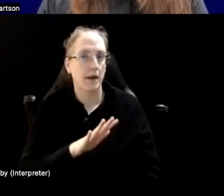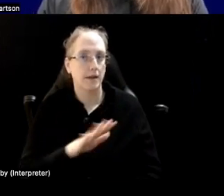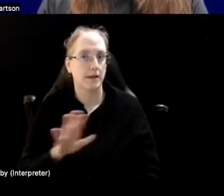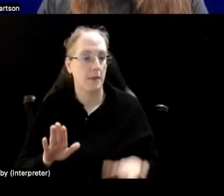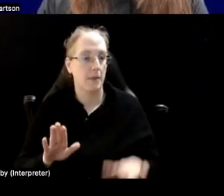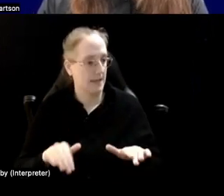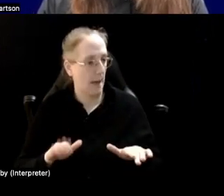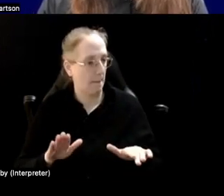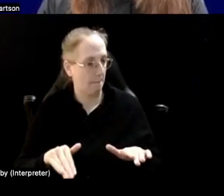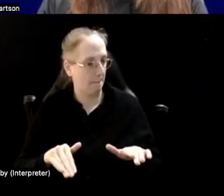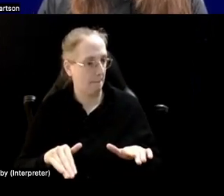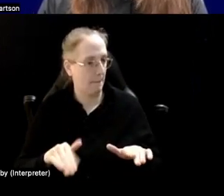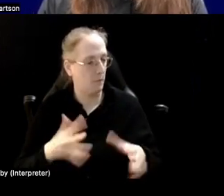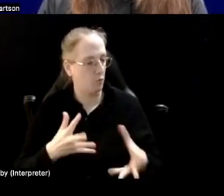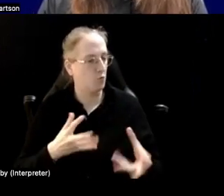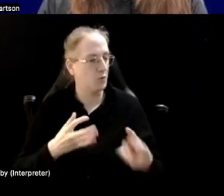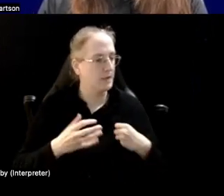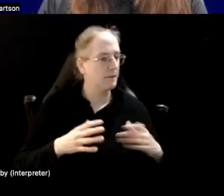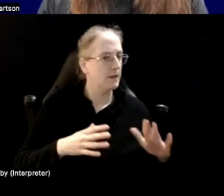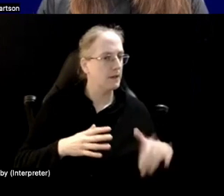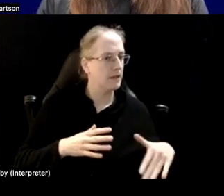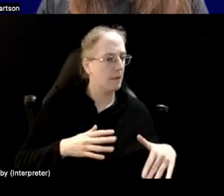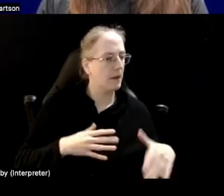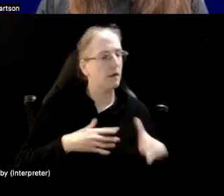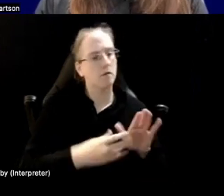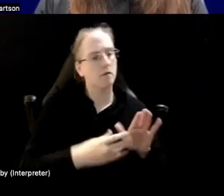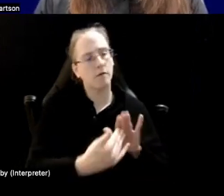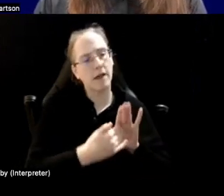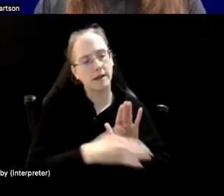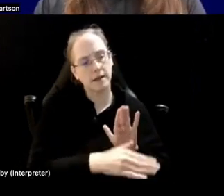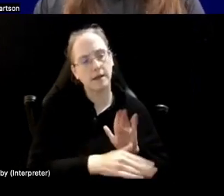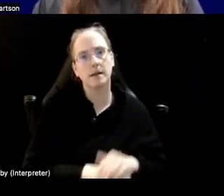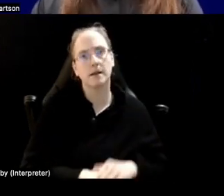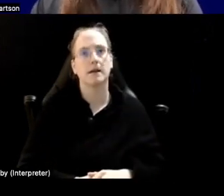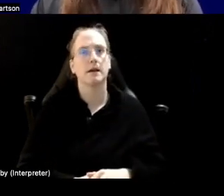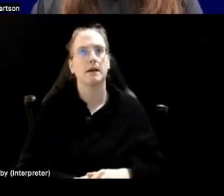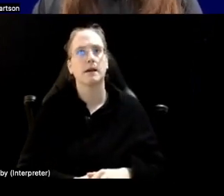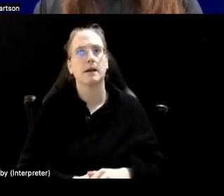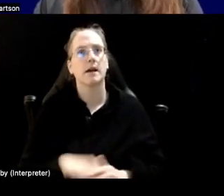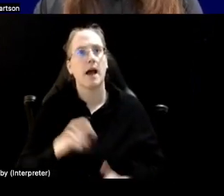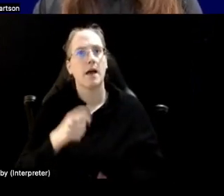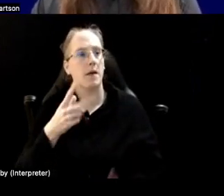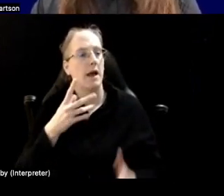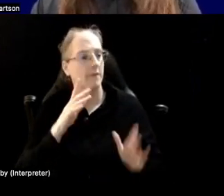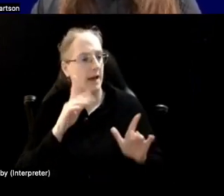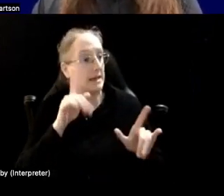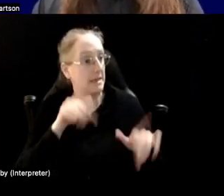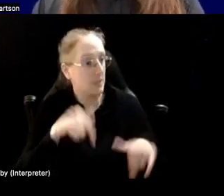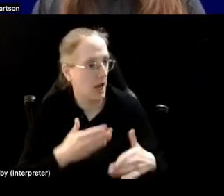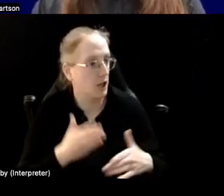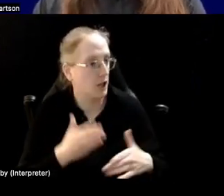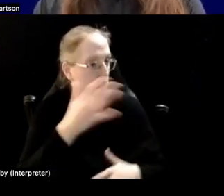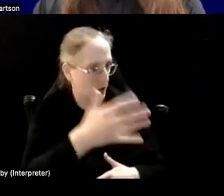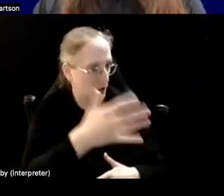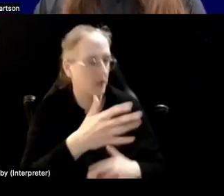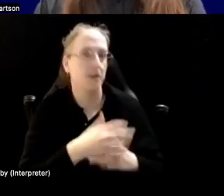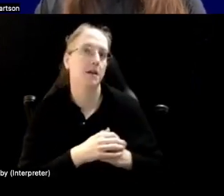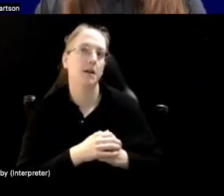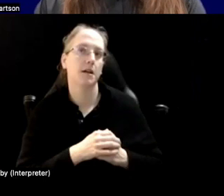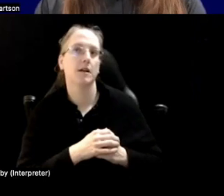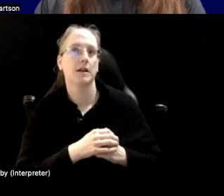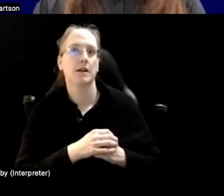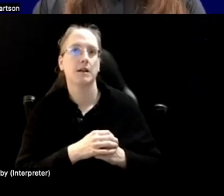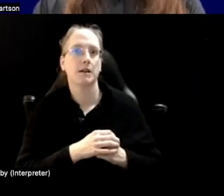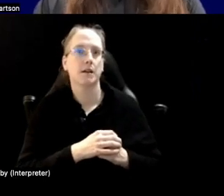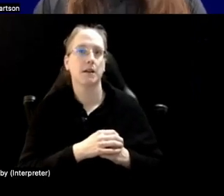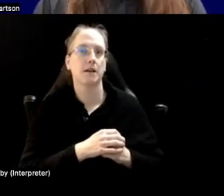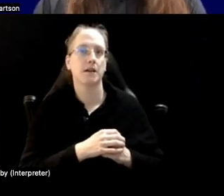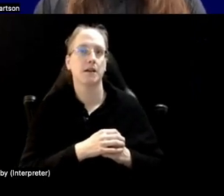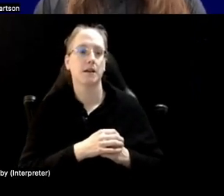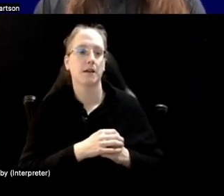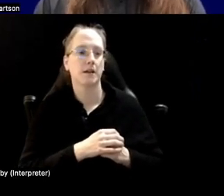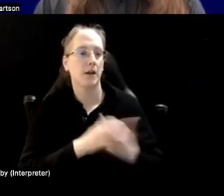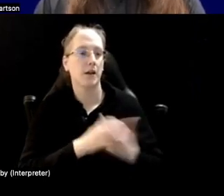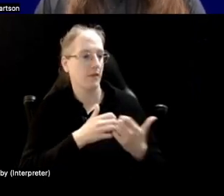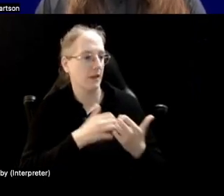receiving, the tapping on the table, and then we get an initiation of a back rub there. It's like,